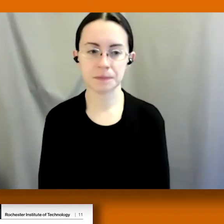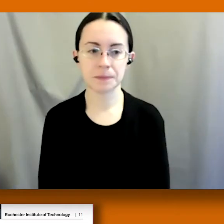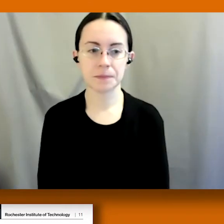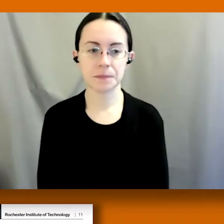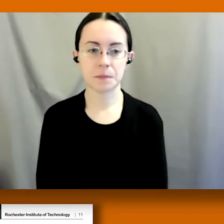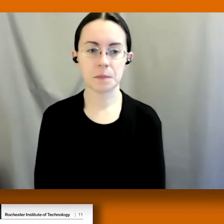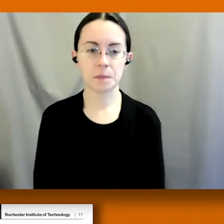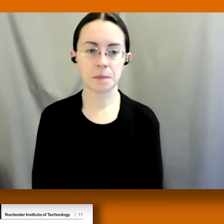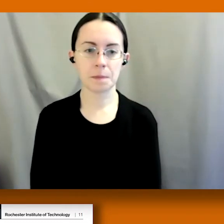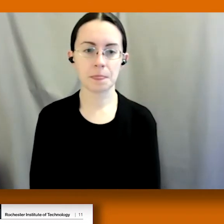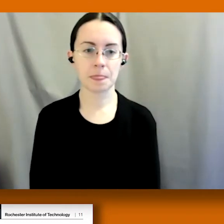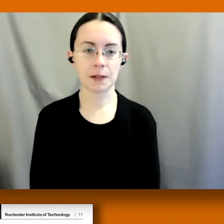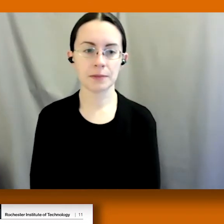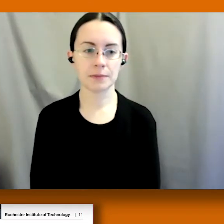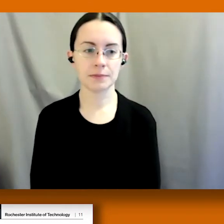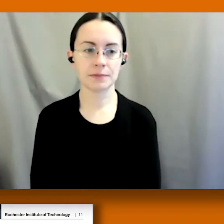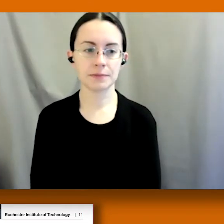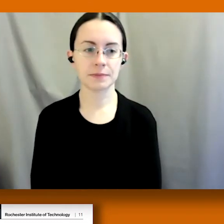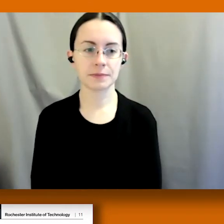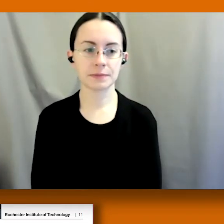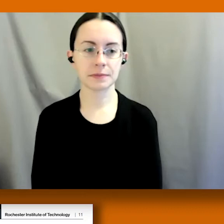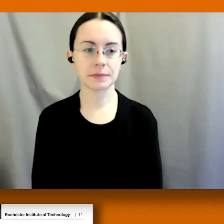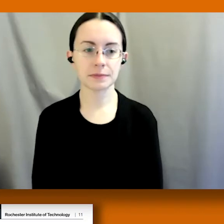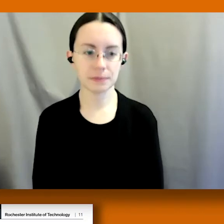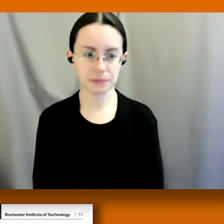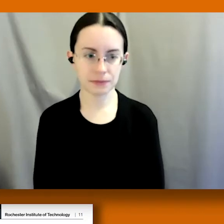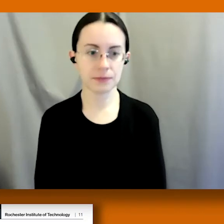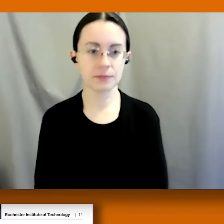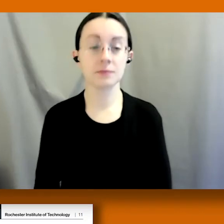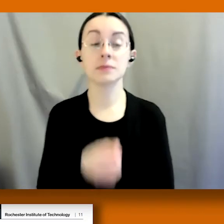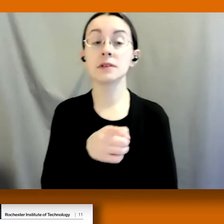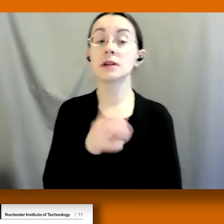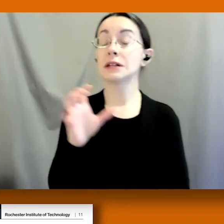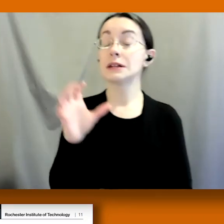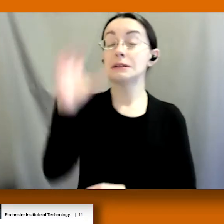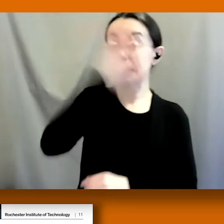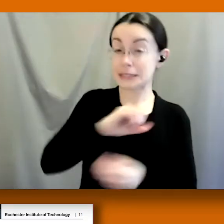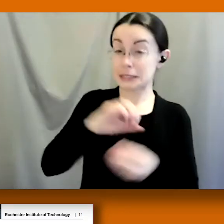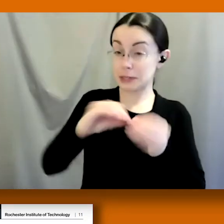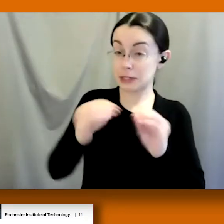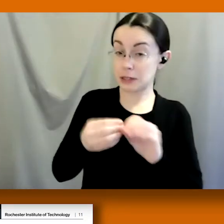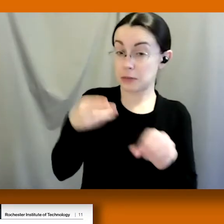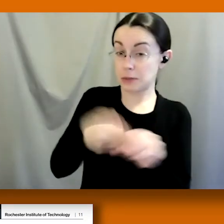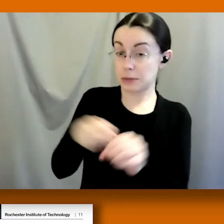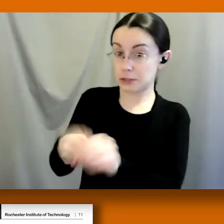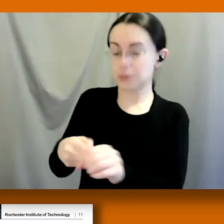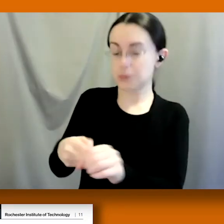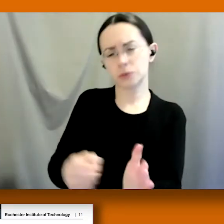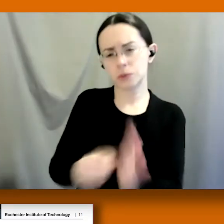Now, identifying the estimated number of participants is required.